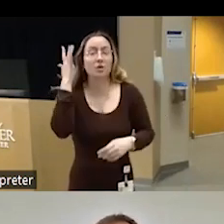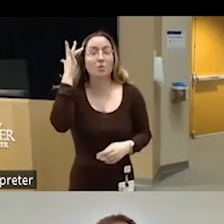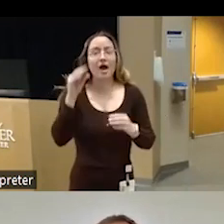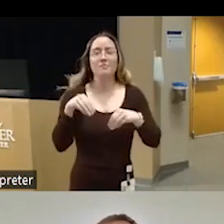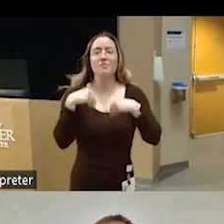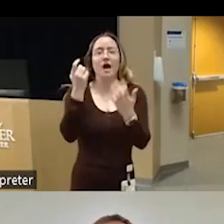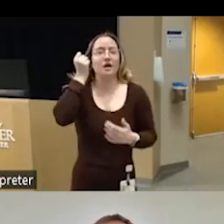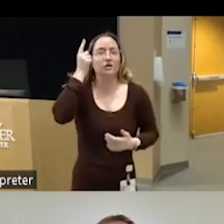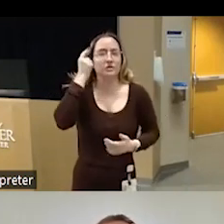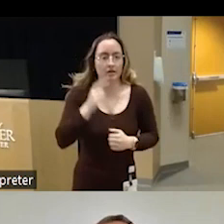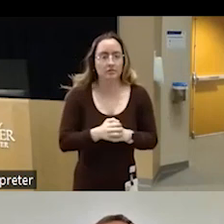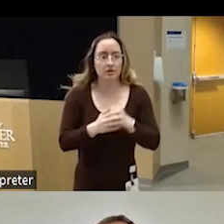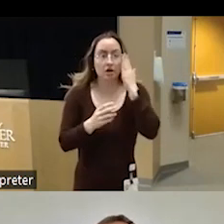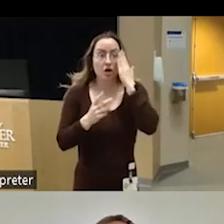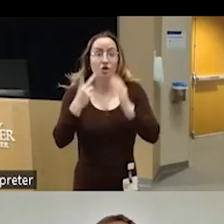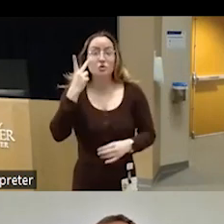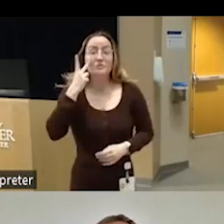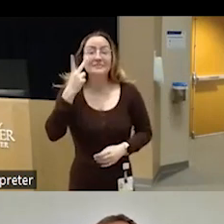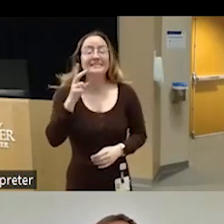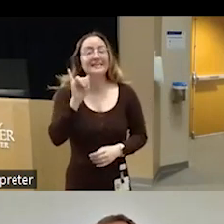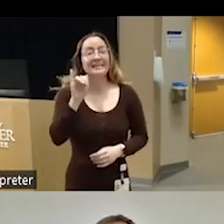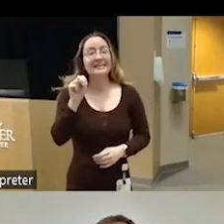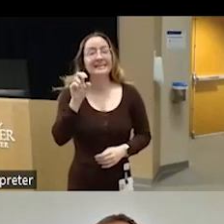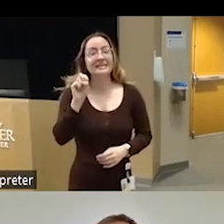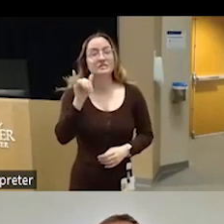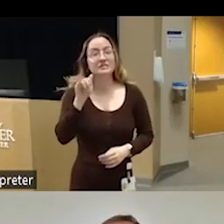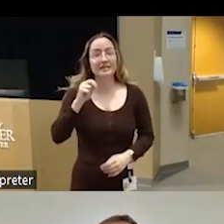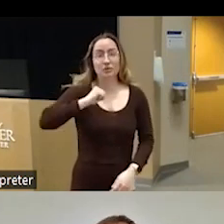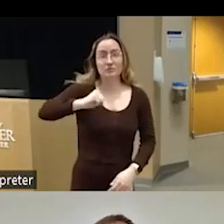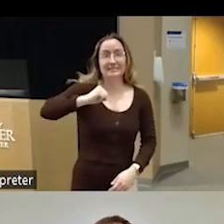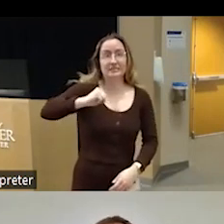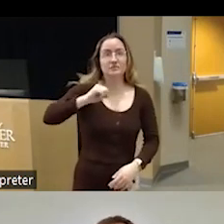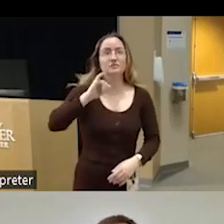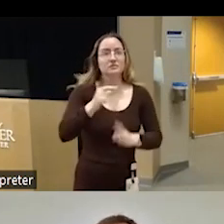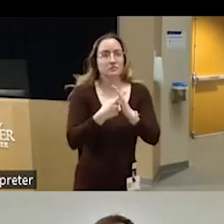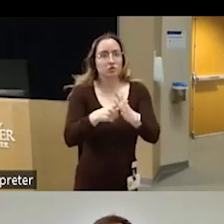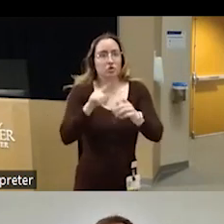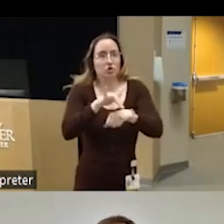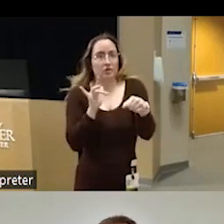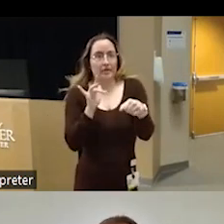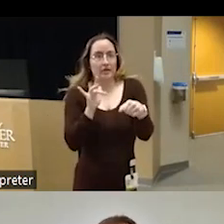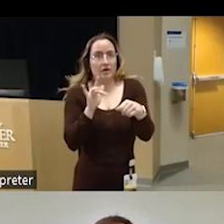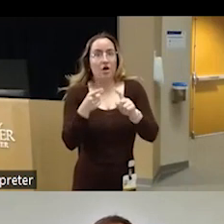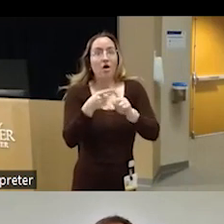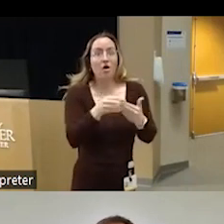is at the core of what we want to avoid. It's fueled by overweight and obesity but also genetics